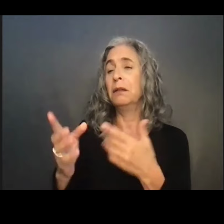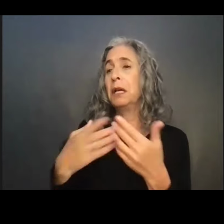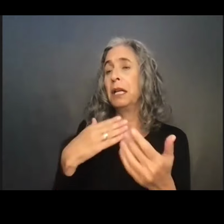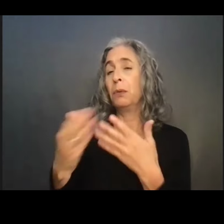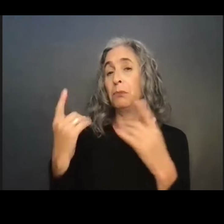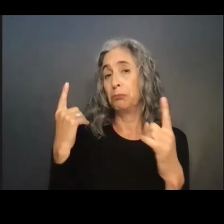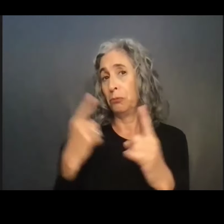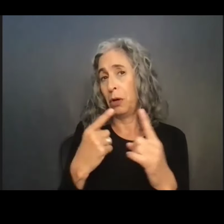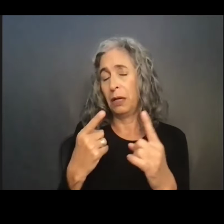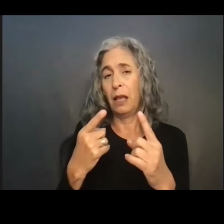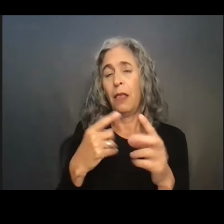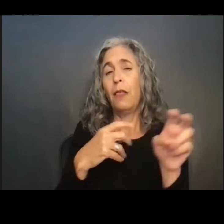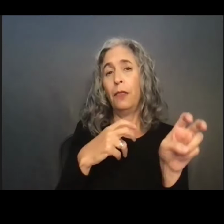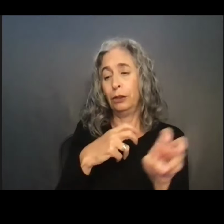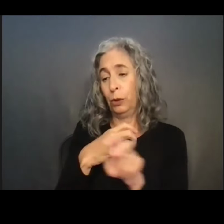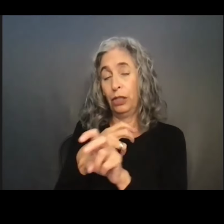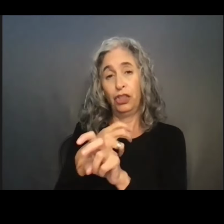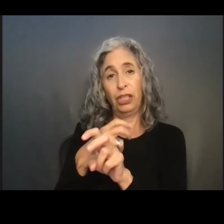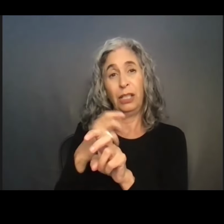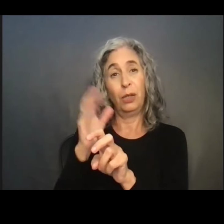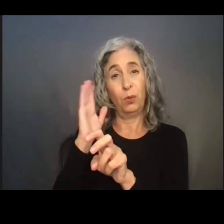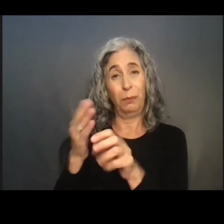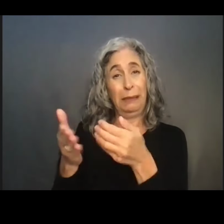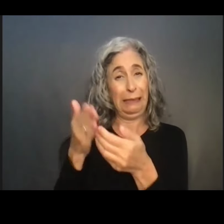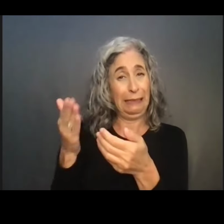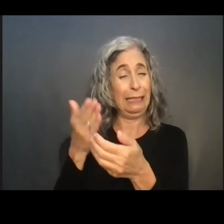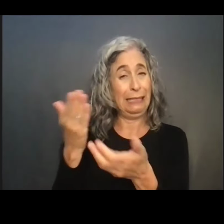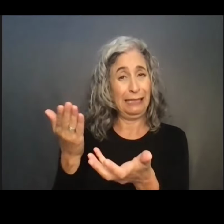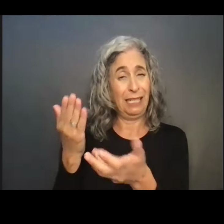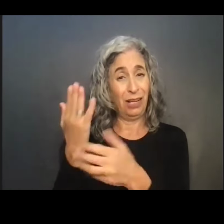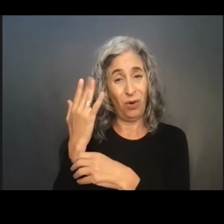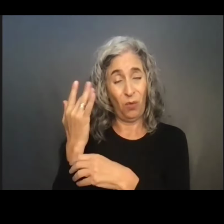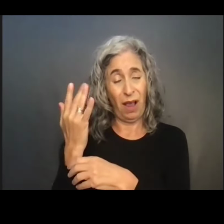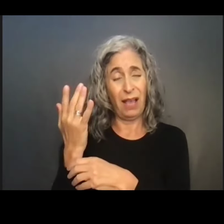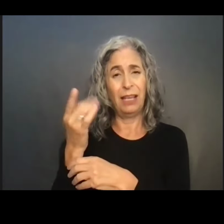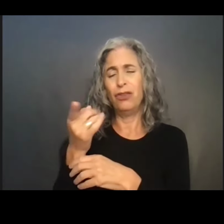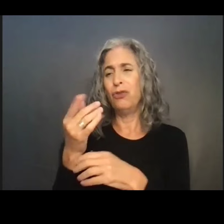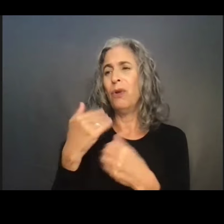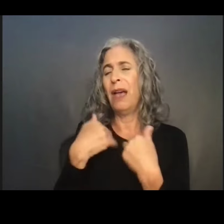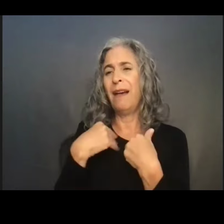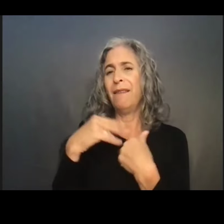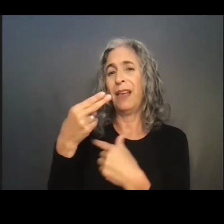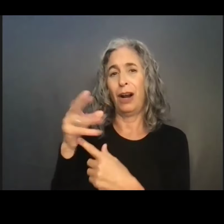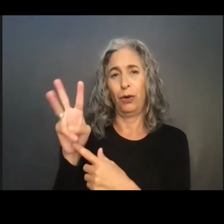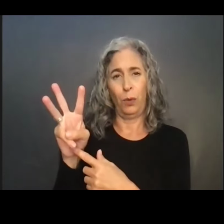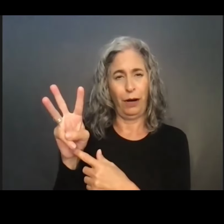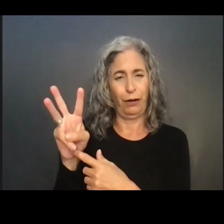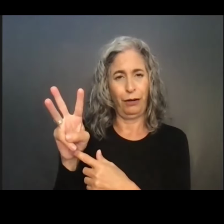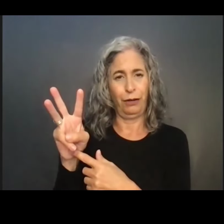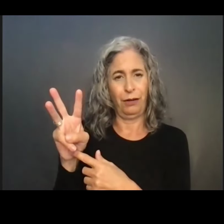I think the transition would actually be easy because you have the hardware, which is the --